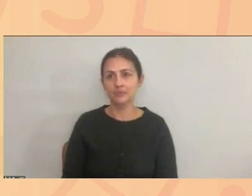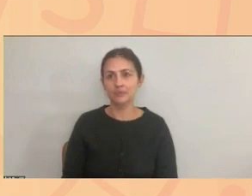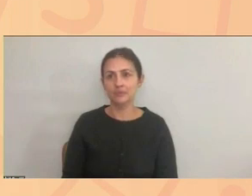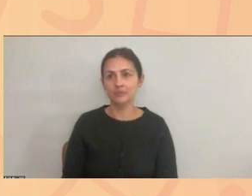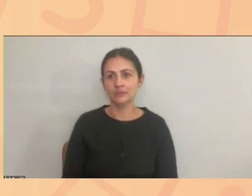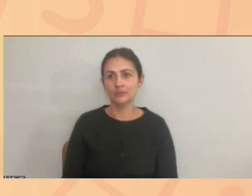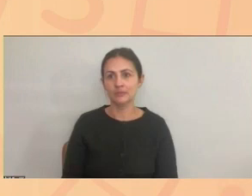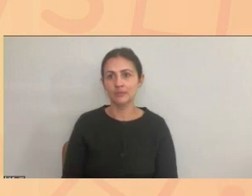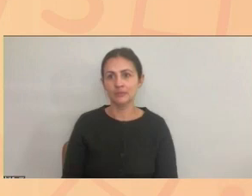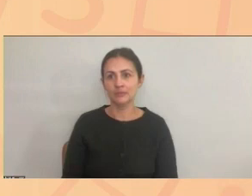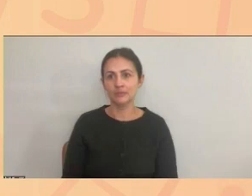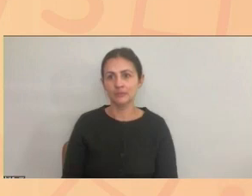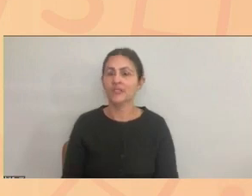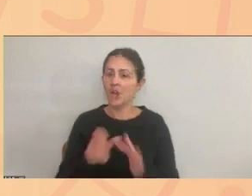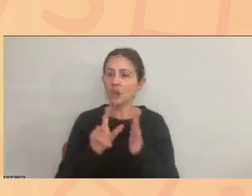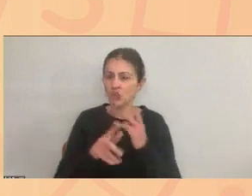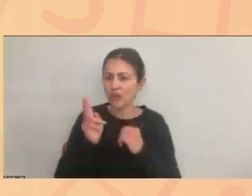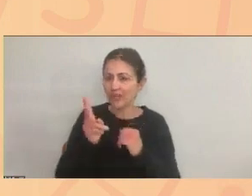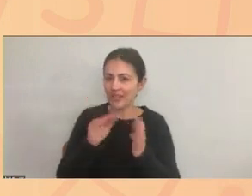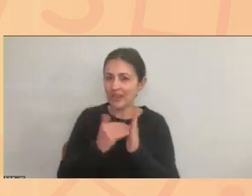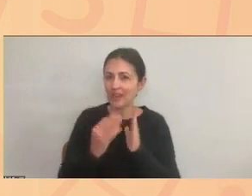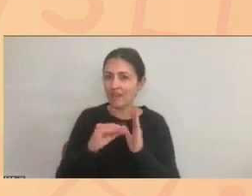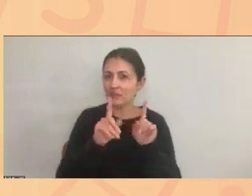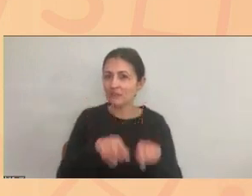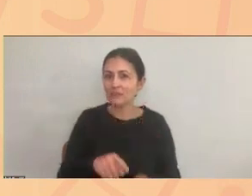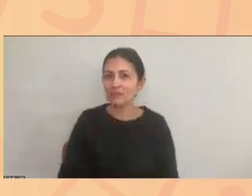OK, let's sing that much together. First verse. (UNKNOWN) Yeah.